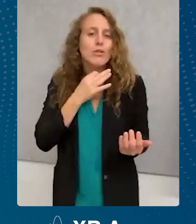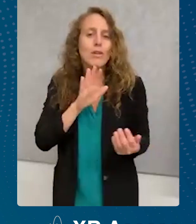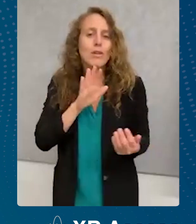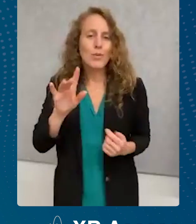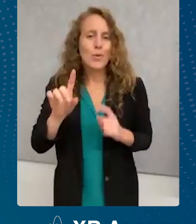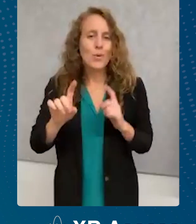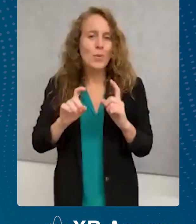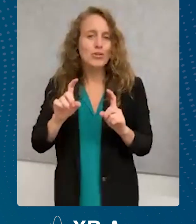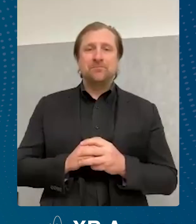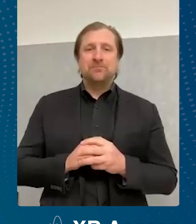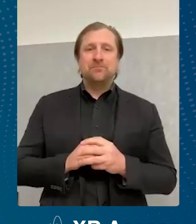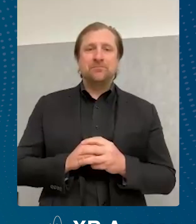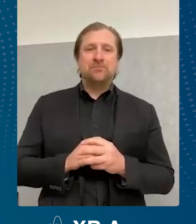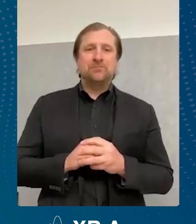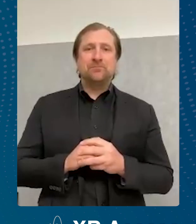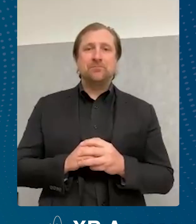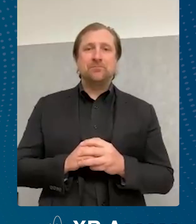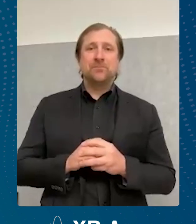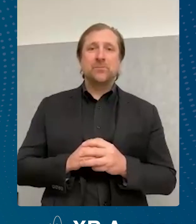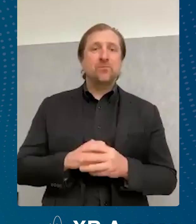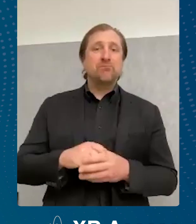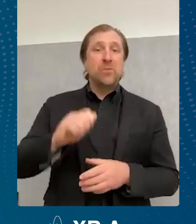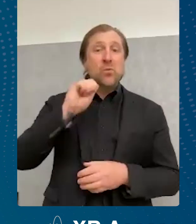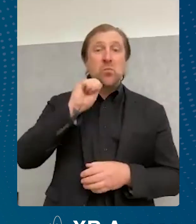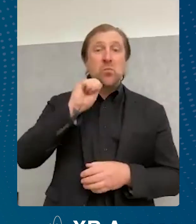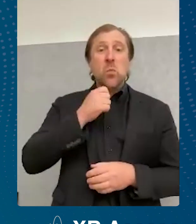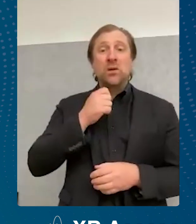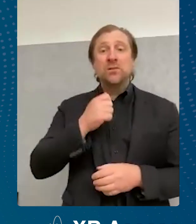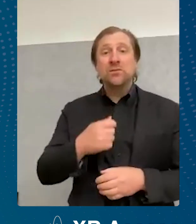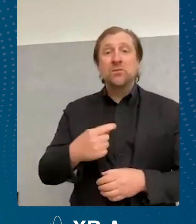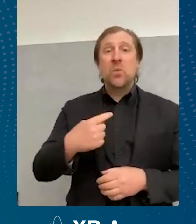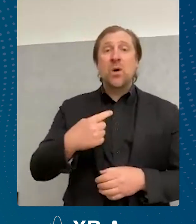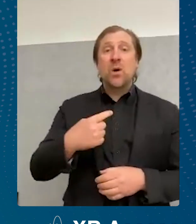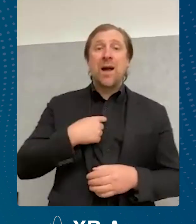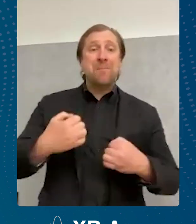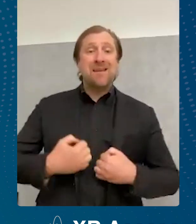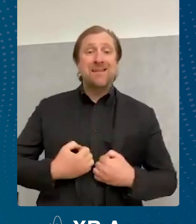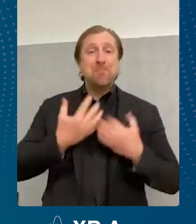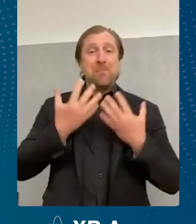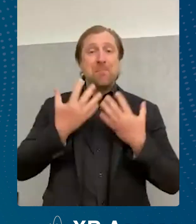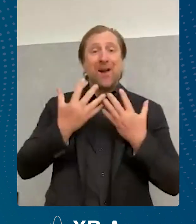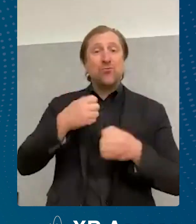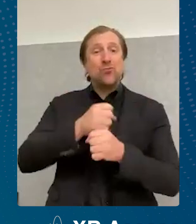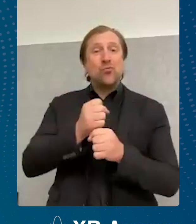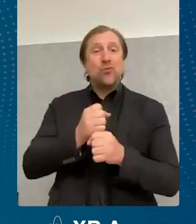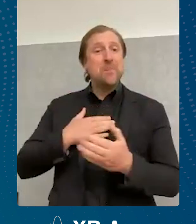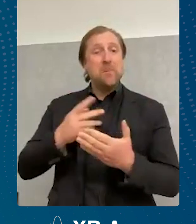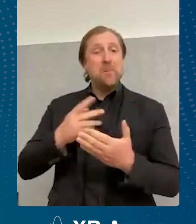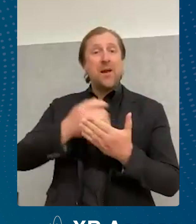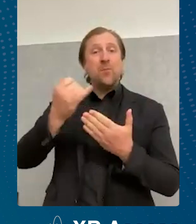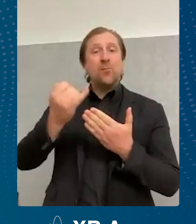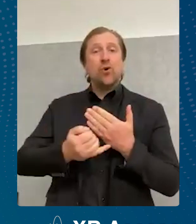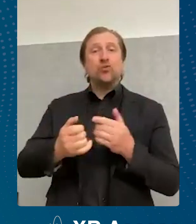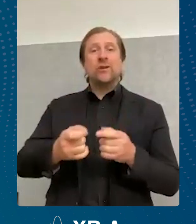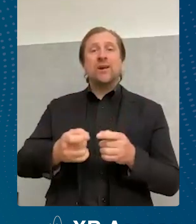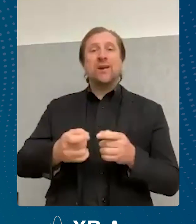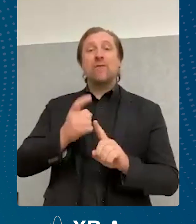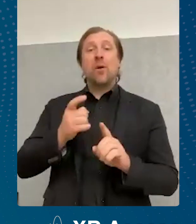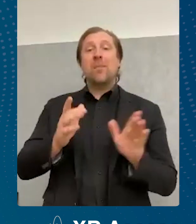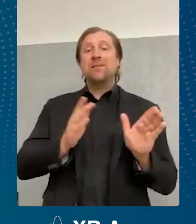Thank you very much. Cool, so I am inspired to create this project from a small concert at the Met.